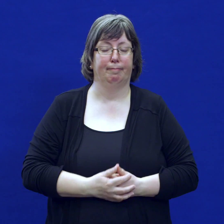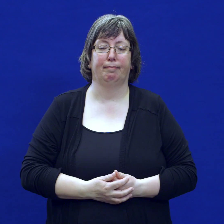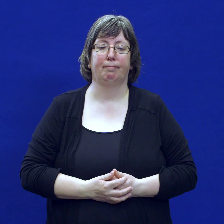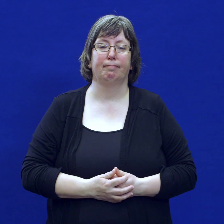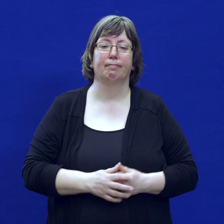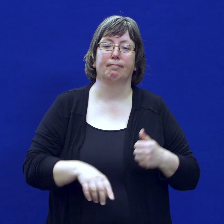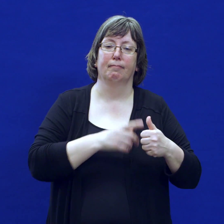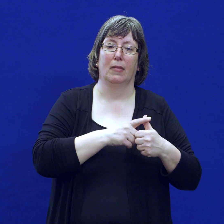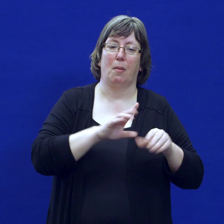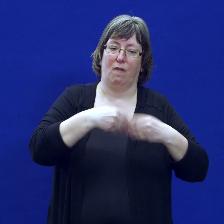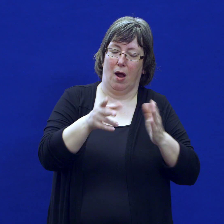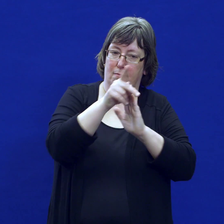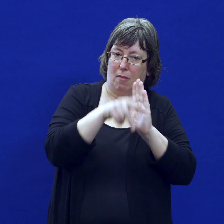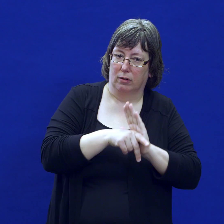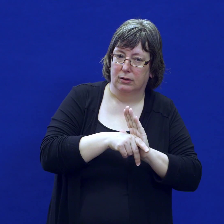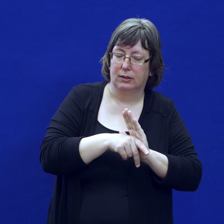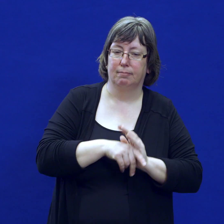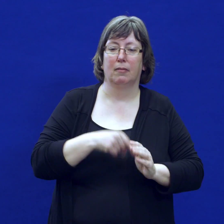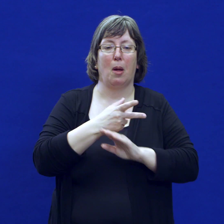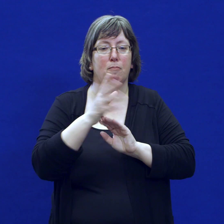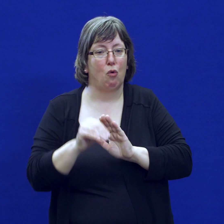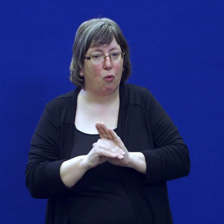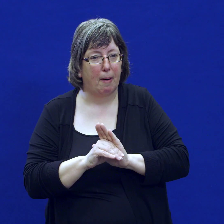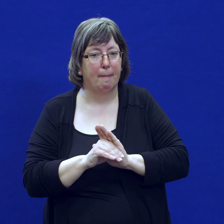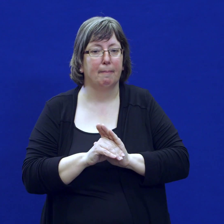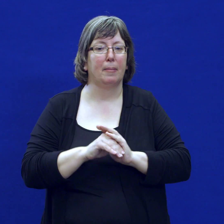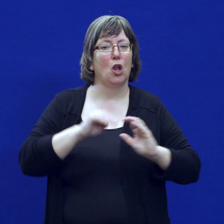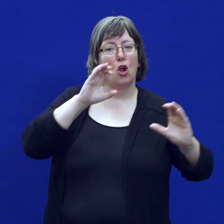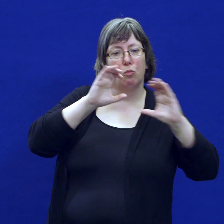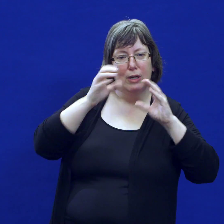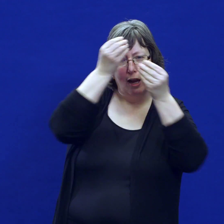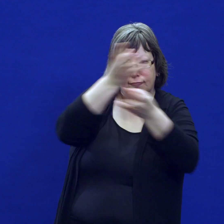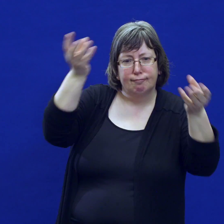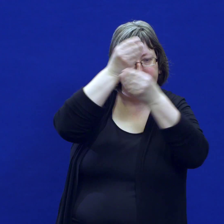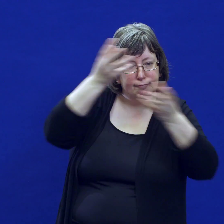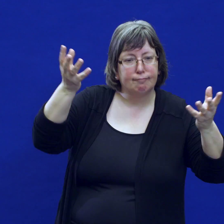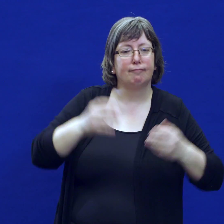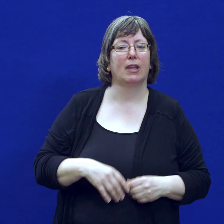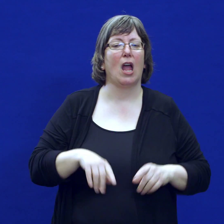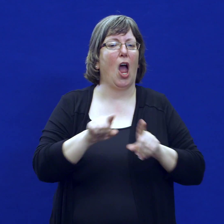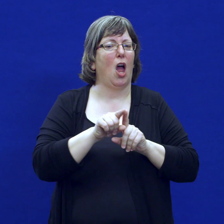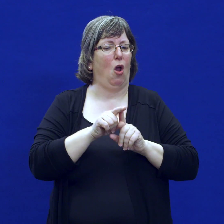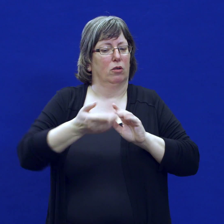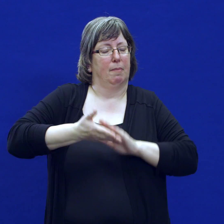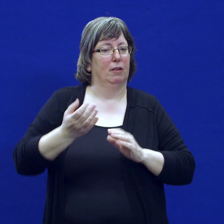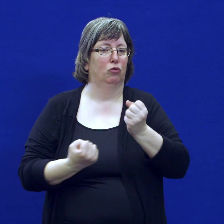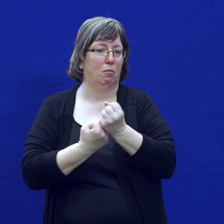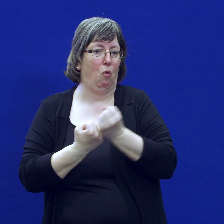provide policy, programming, communication and administrative support